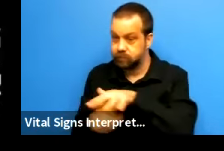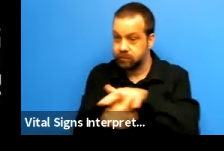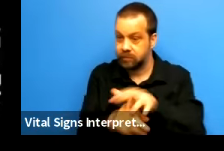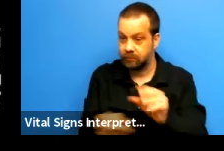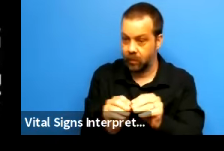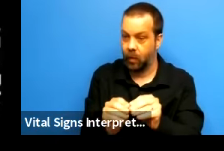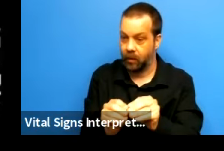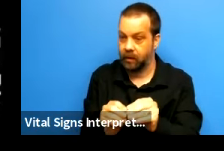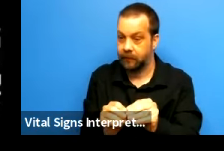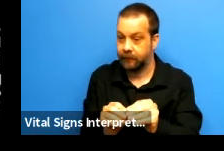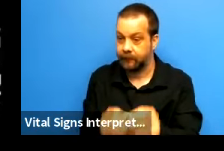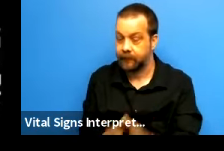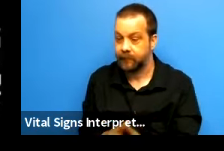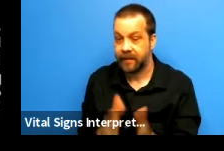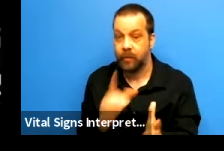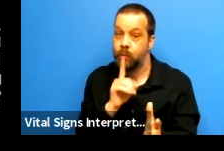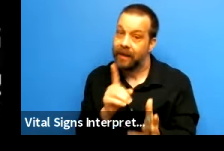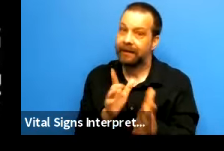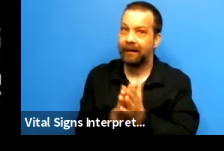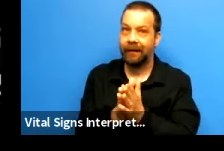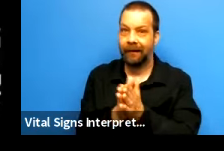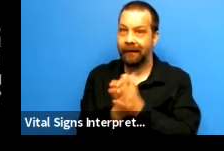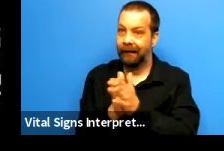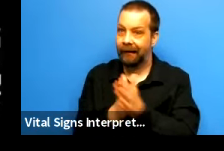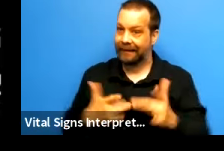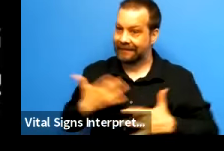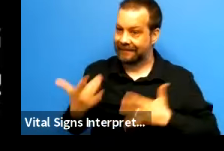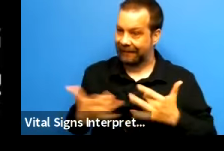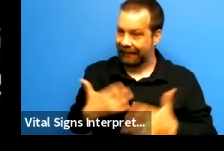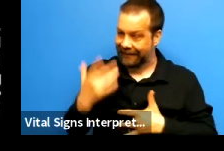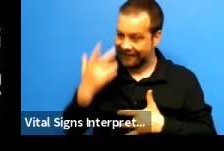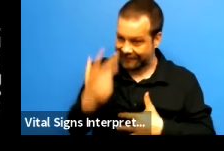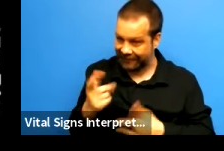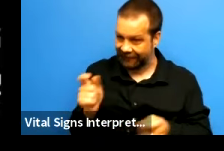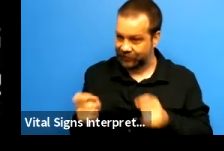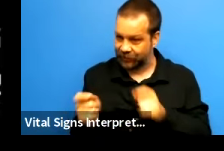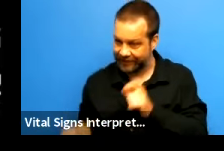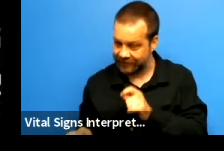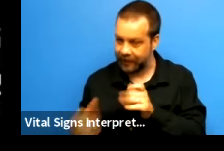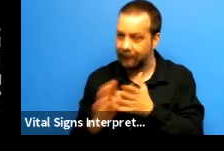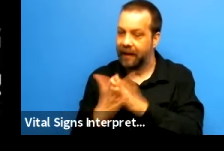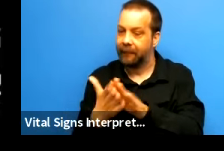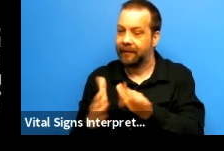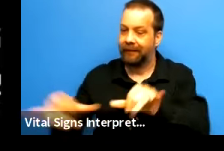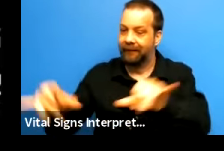So it's really exciting to me to see that these things are becoming more commonplace